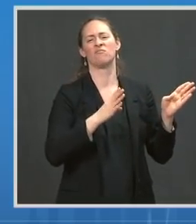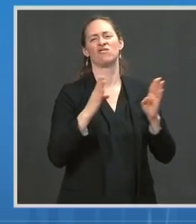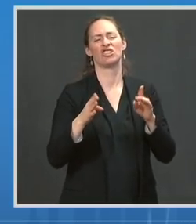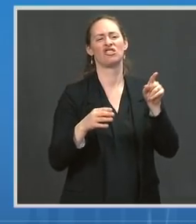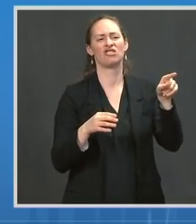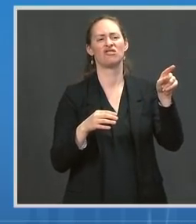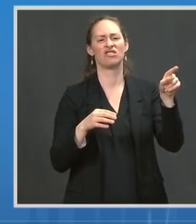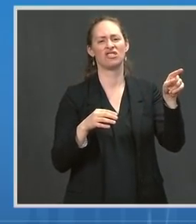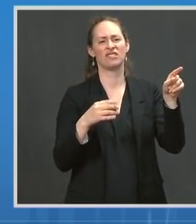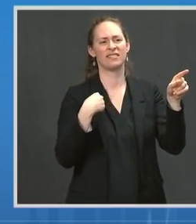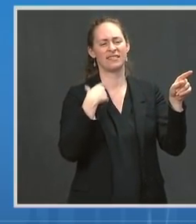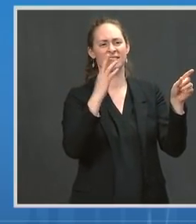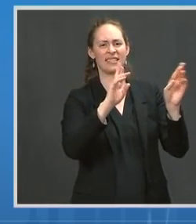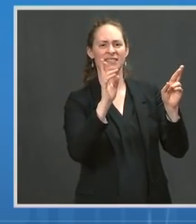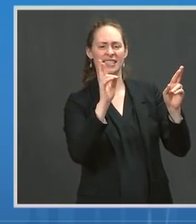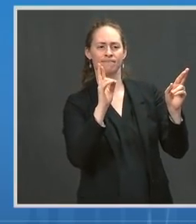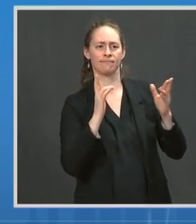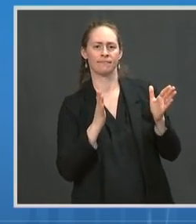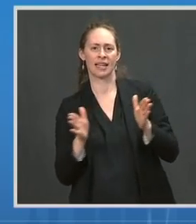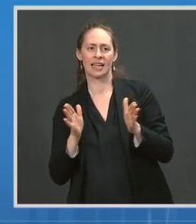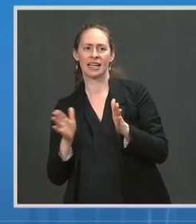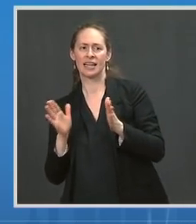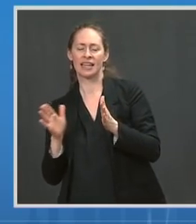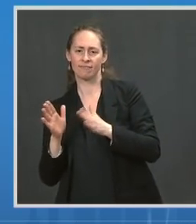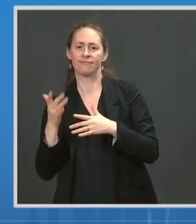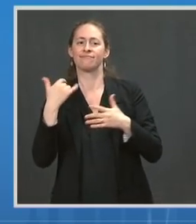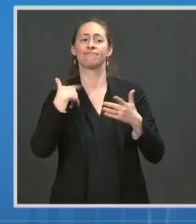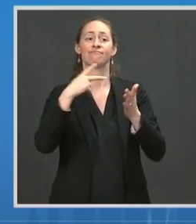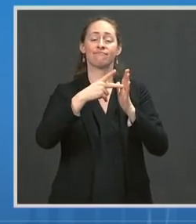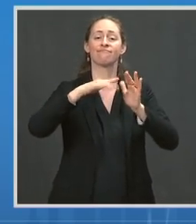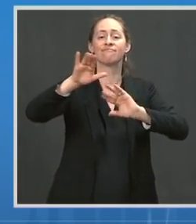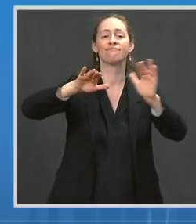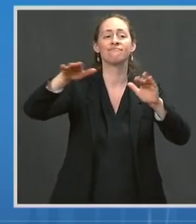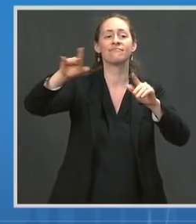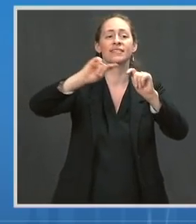So very, very important for all of us. Dr. Fauci, would you -- what would you add to that?